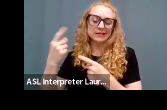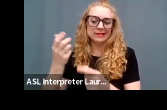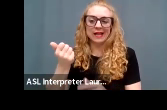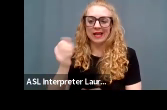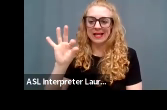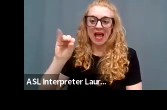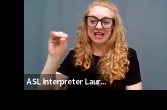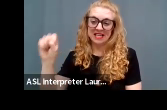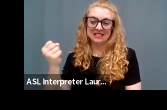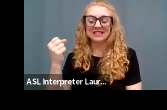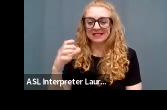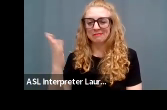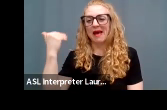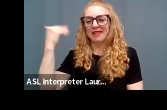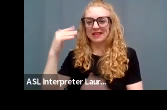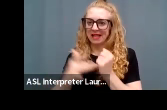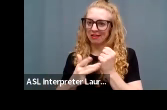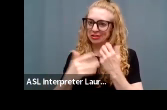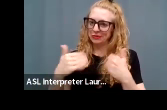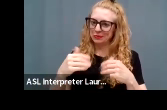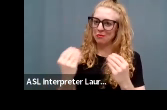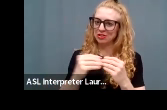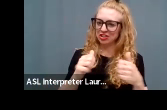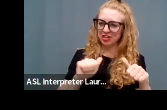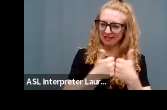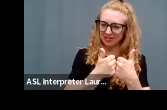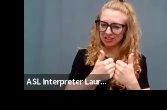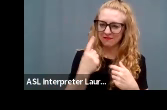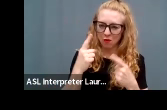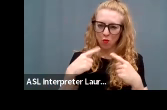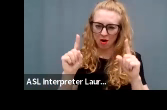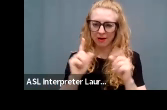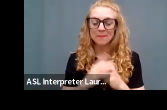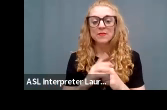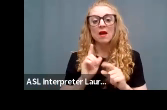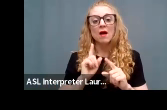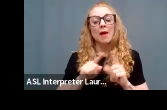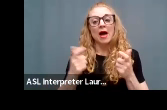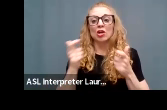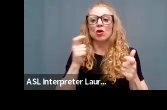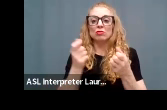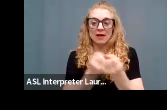technology was a lot more challenging to to get to work um I'm a huge advocate of democratizing